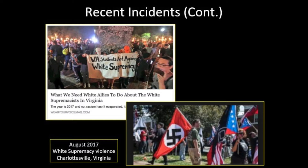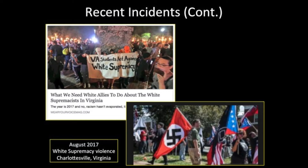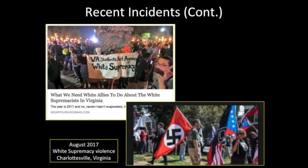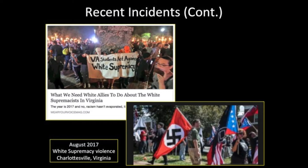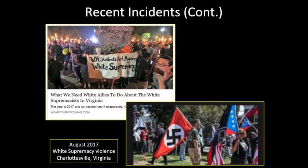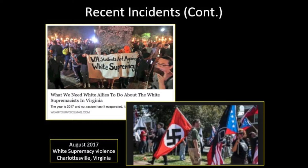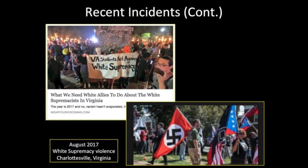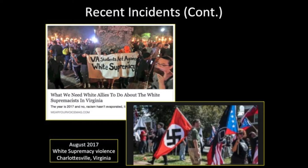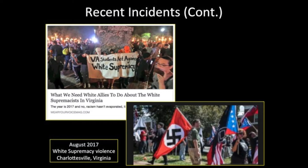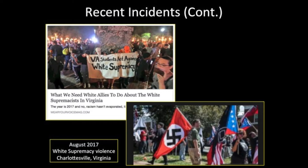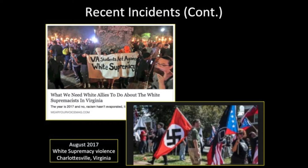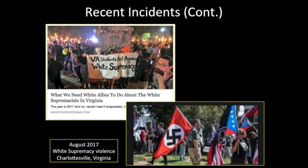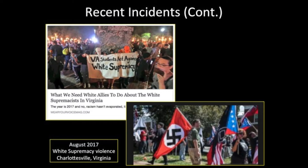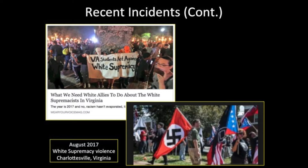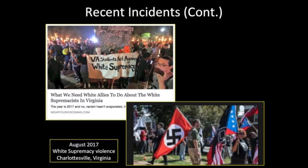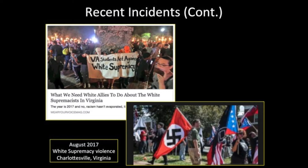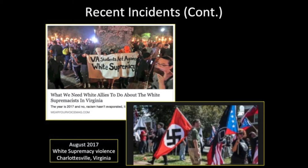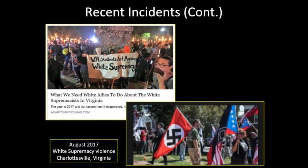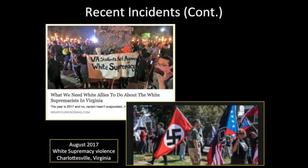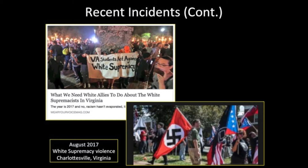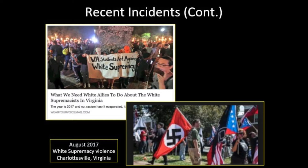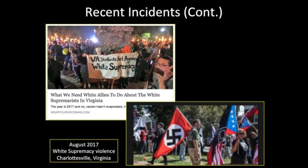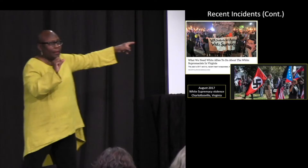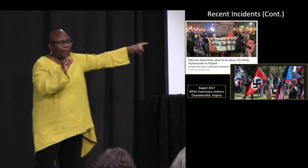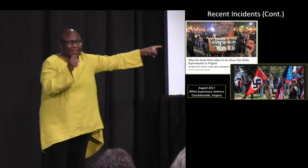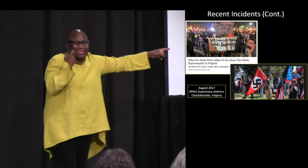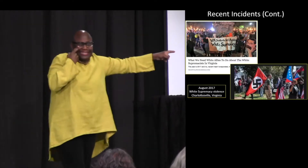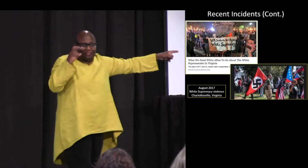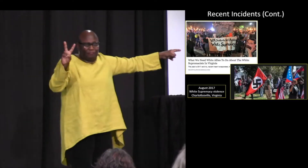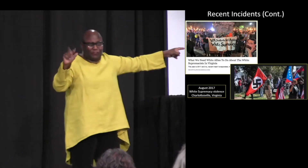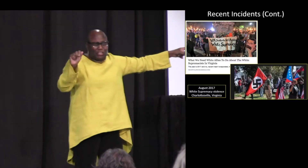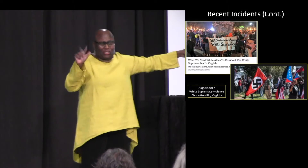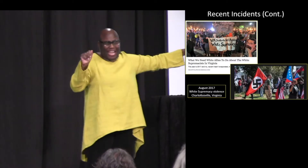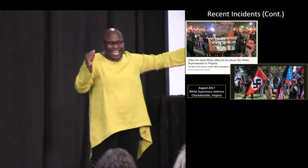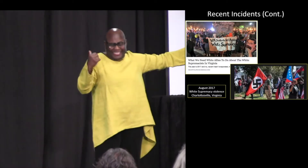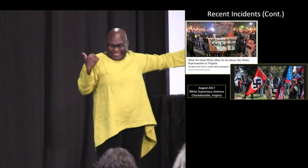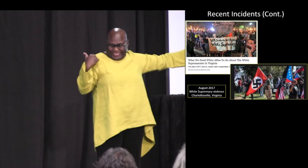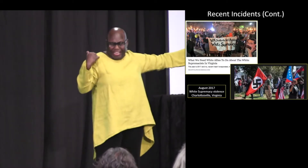another demonstration of attacks, this time because of homophobia.